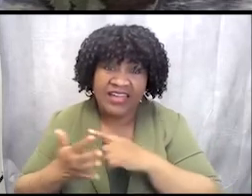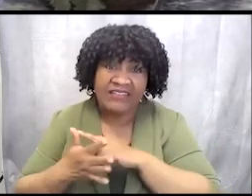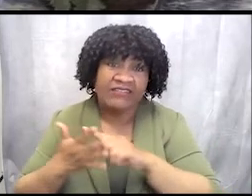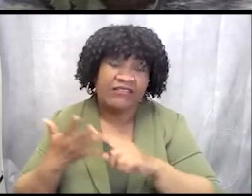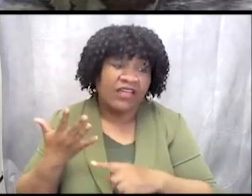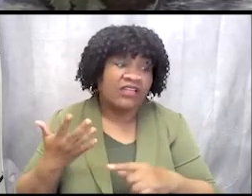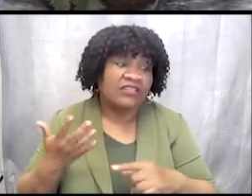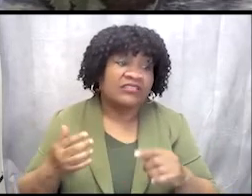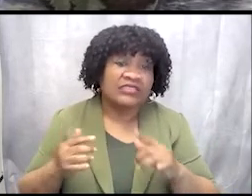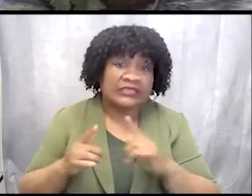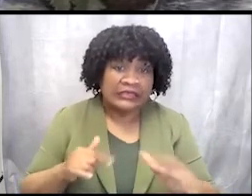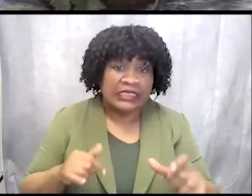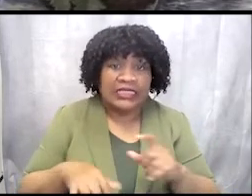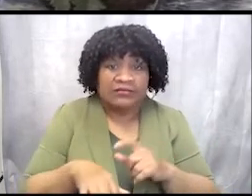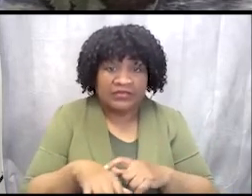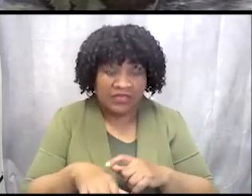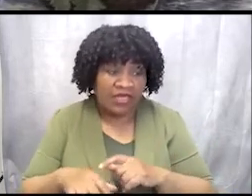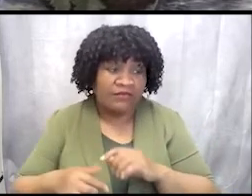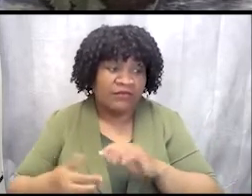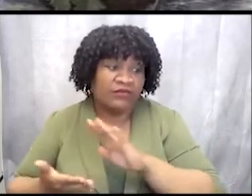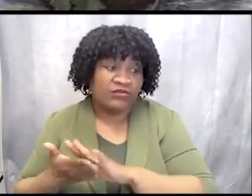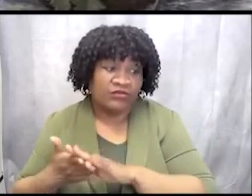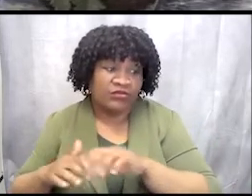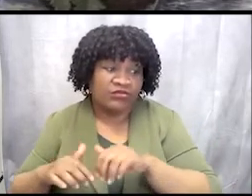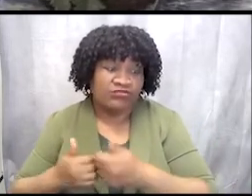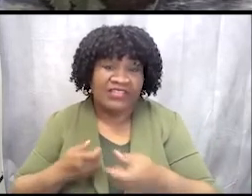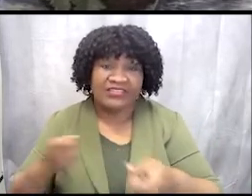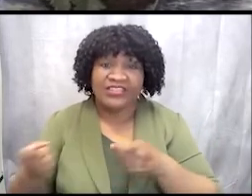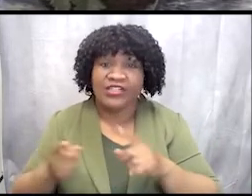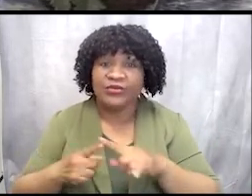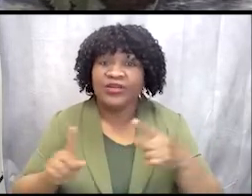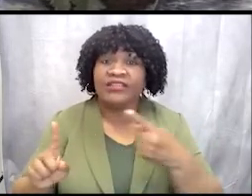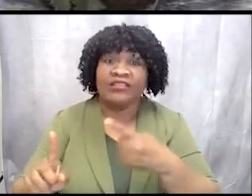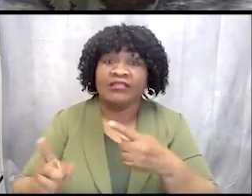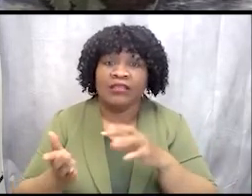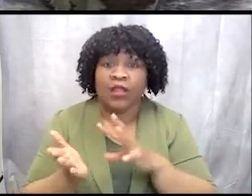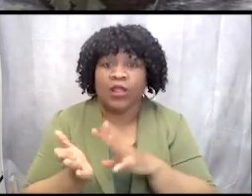And also it tried to deal with the core mission, learning.